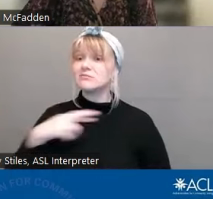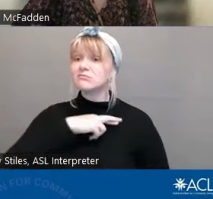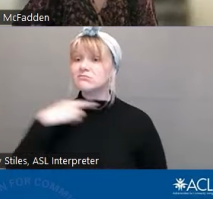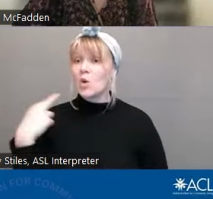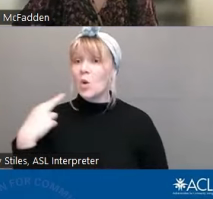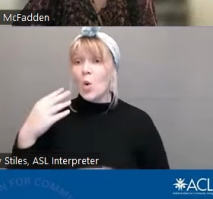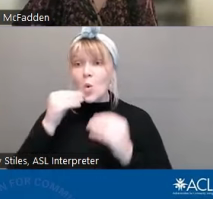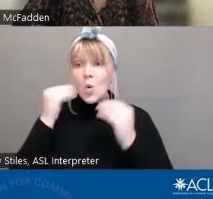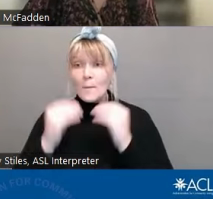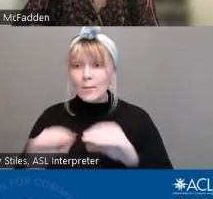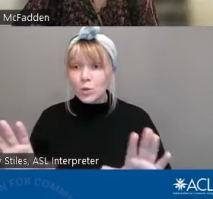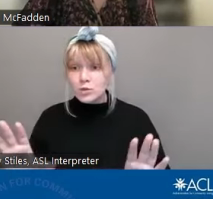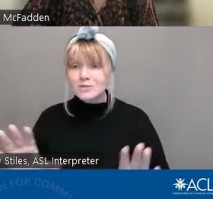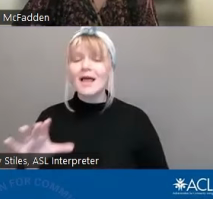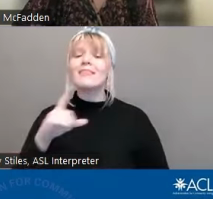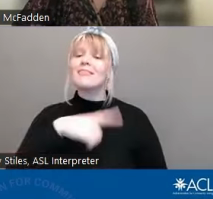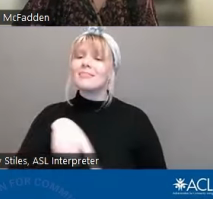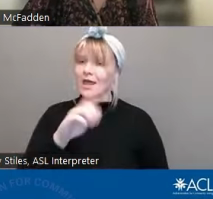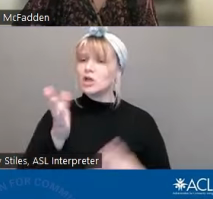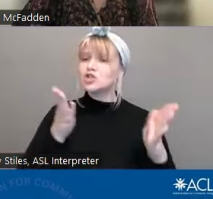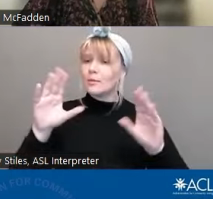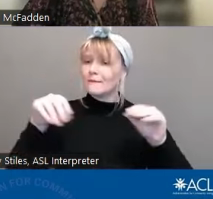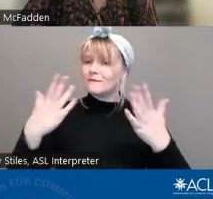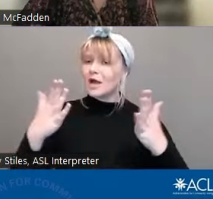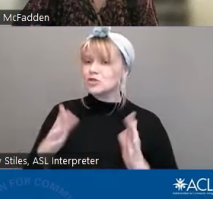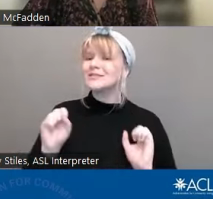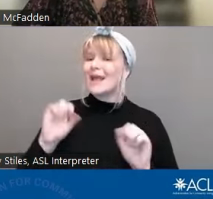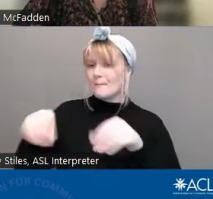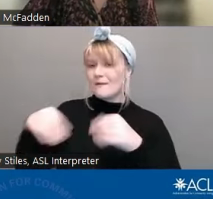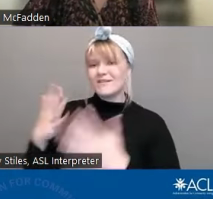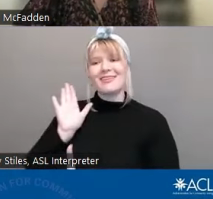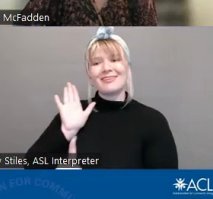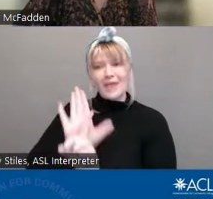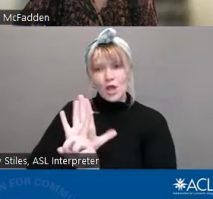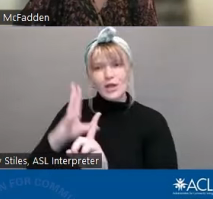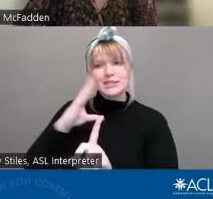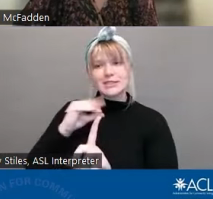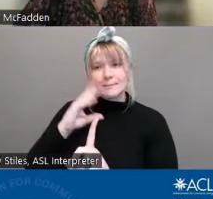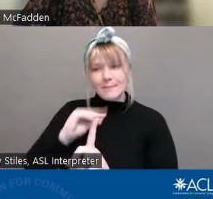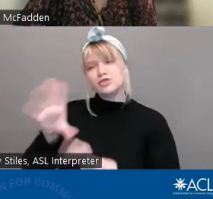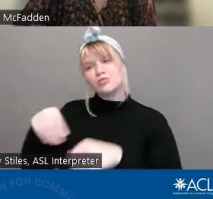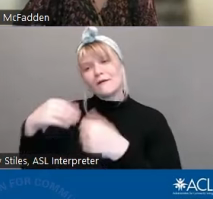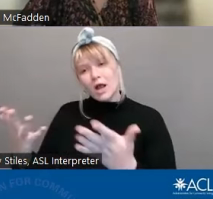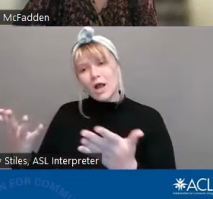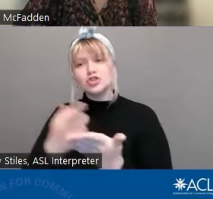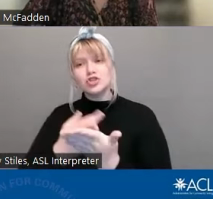perspective to help people get housing. They can connect them to services that will help them stay housed.